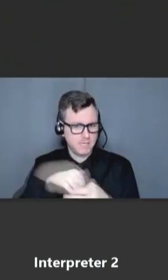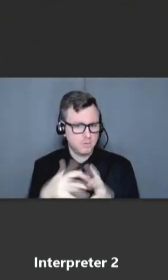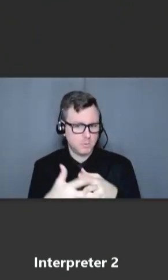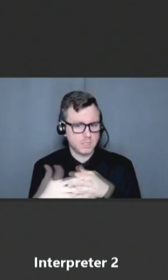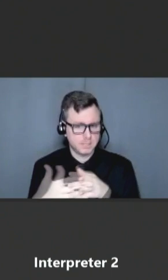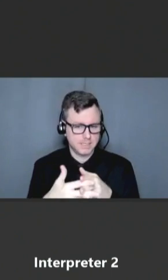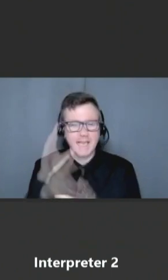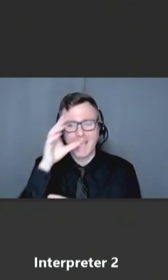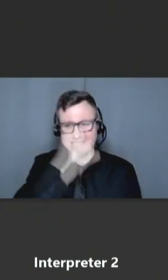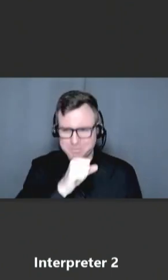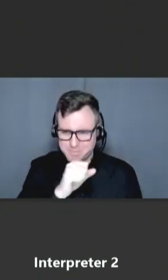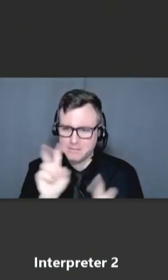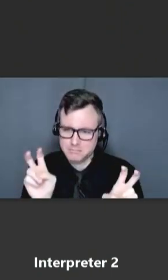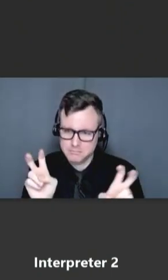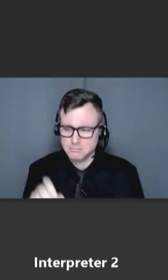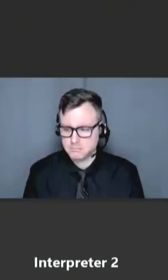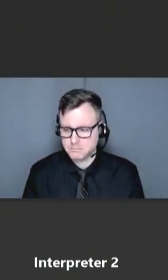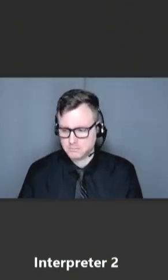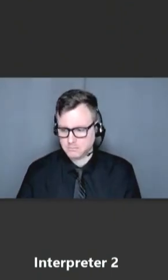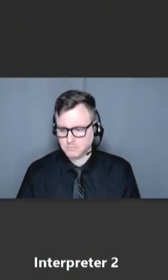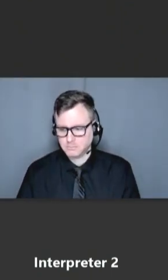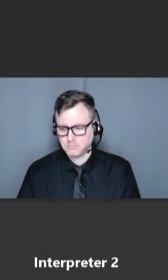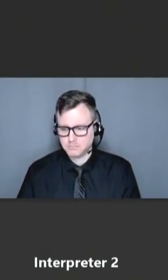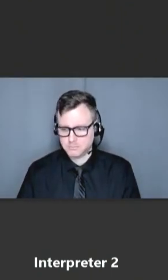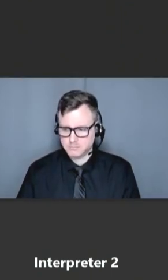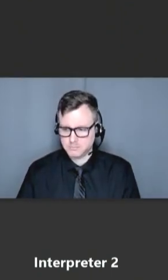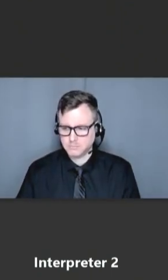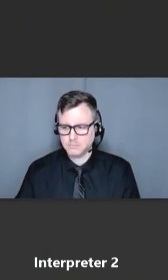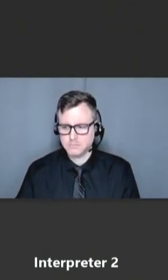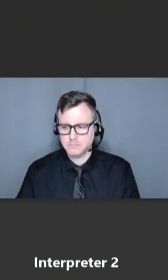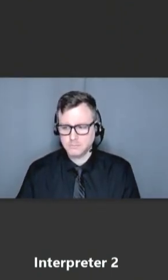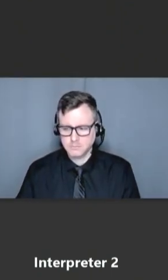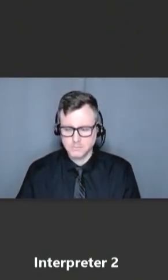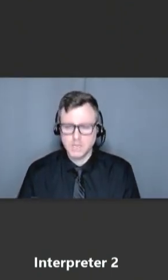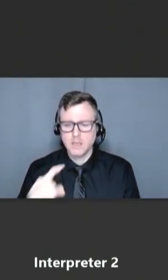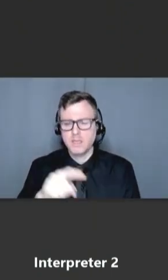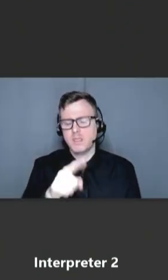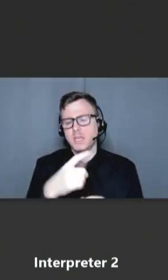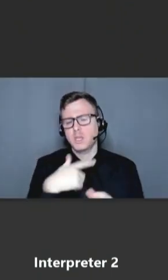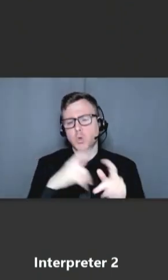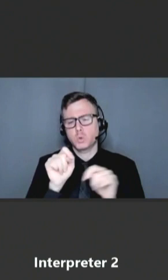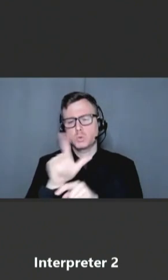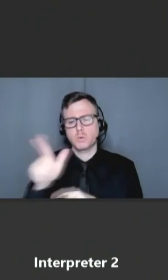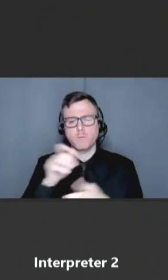estimated because the official tool to count the U.S. population, the United States census, did